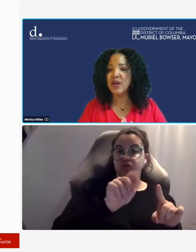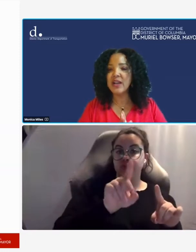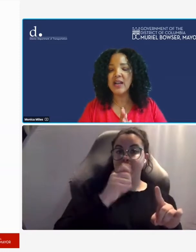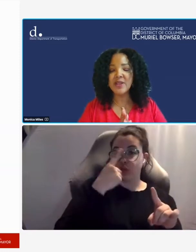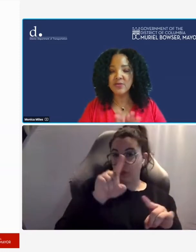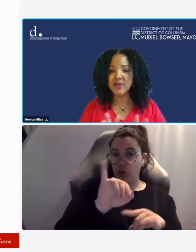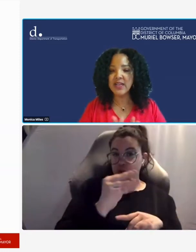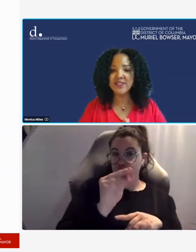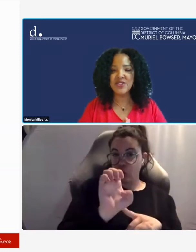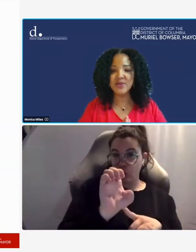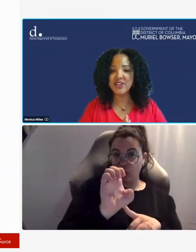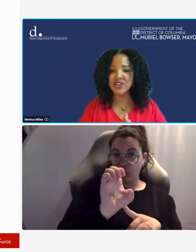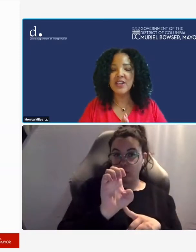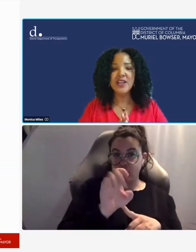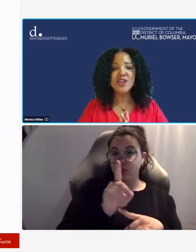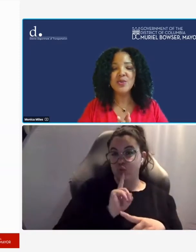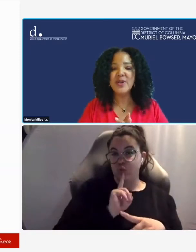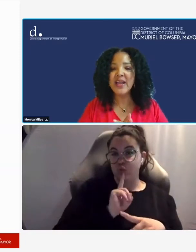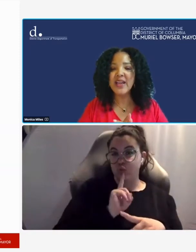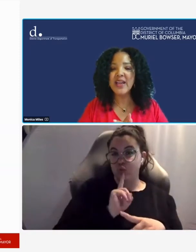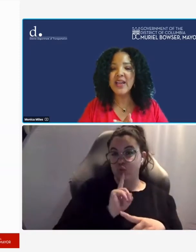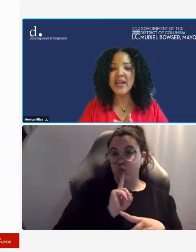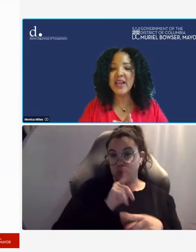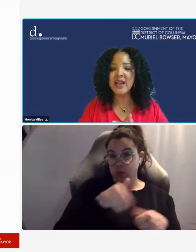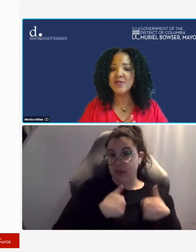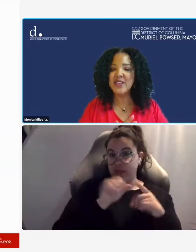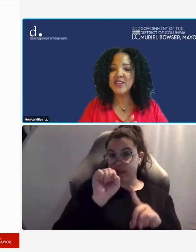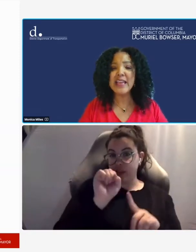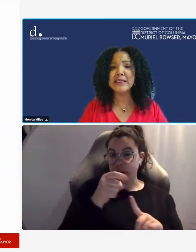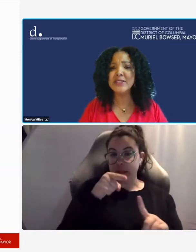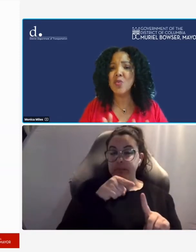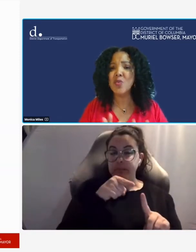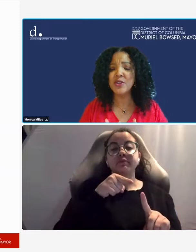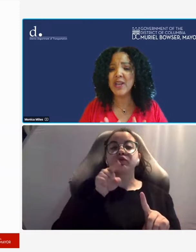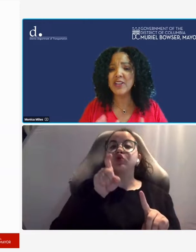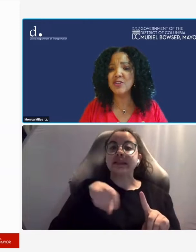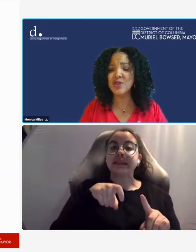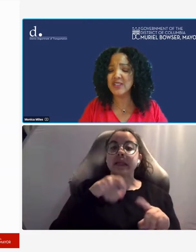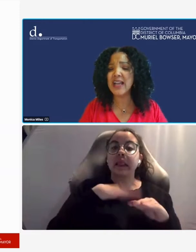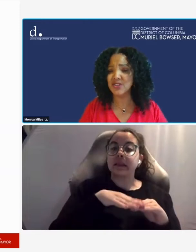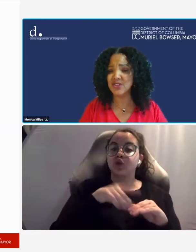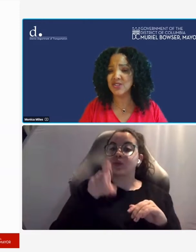um in a real life situation you would have to get at least one you would have to get 101.25 to break